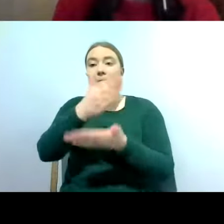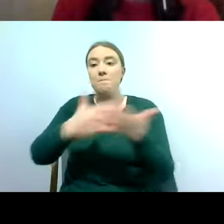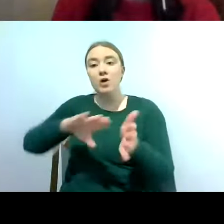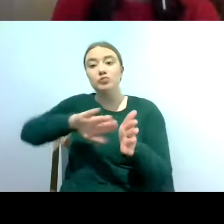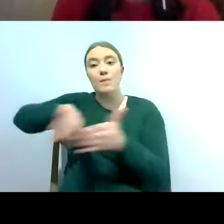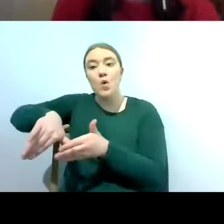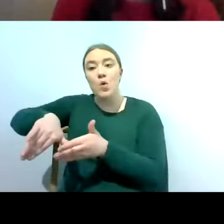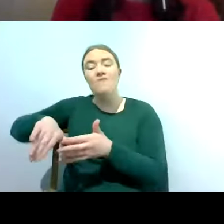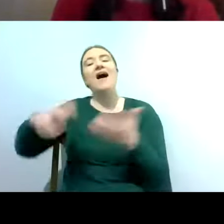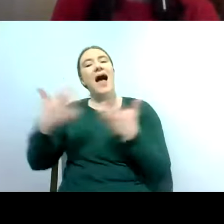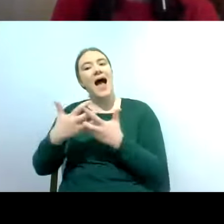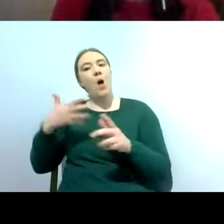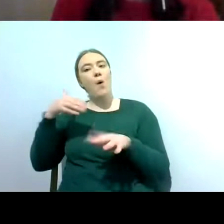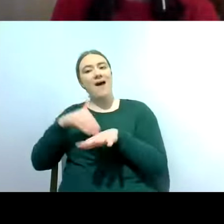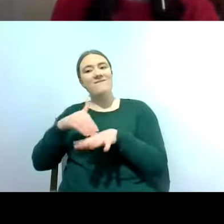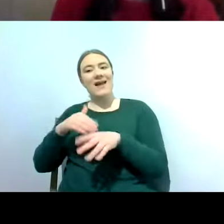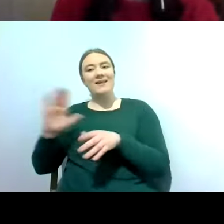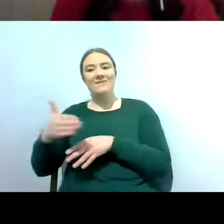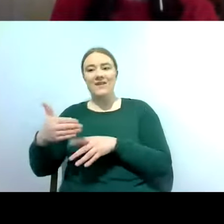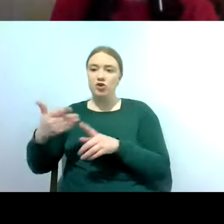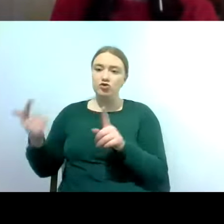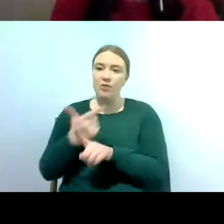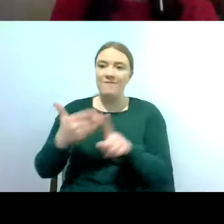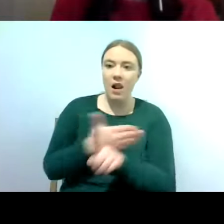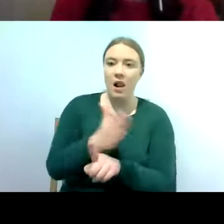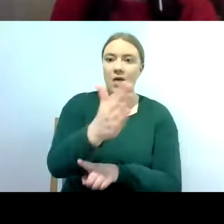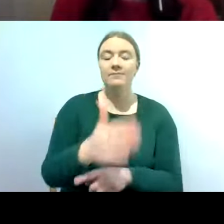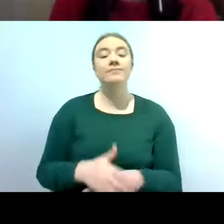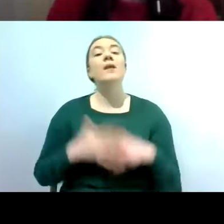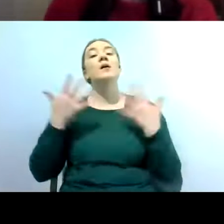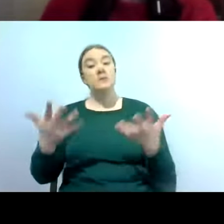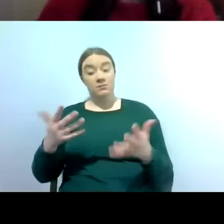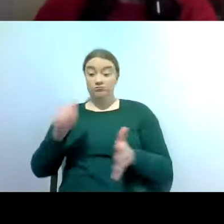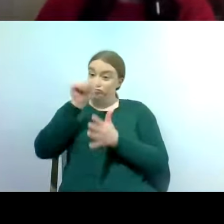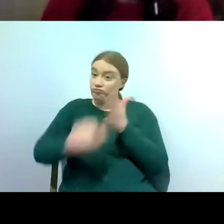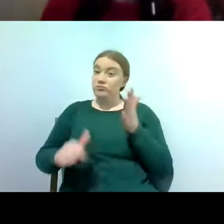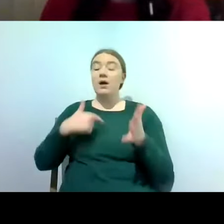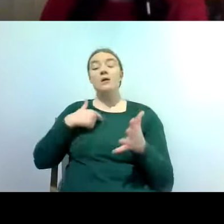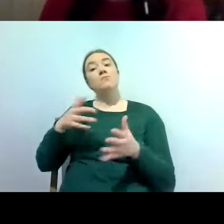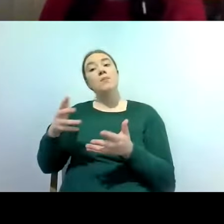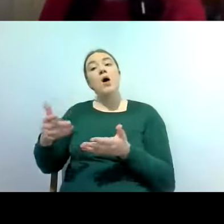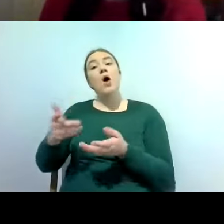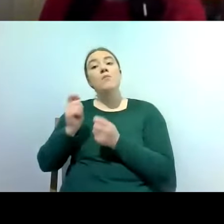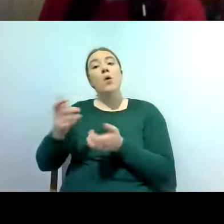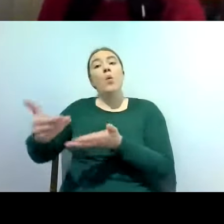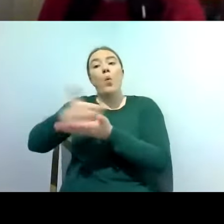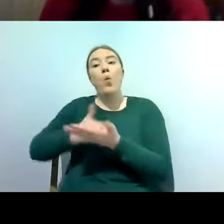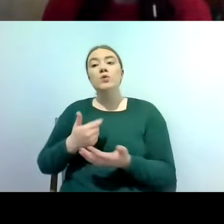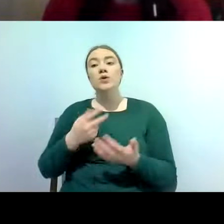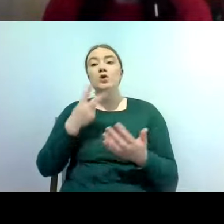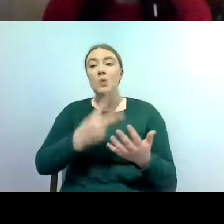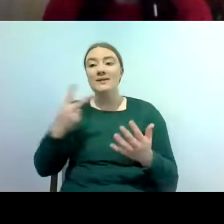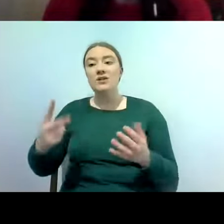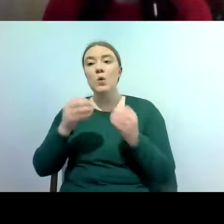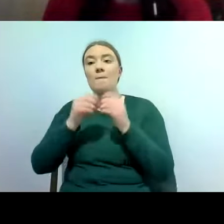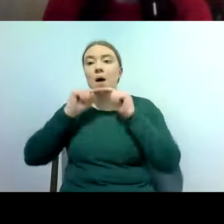so we did this um we we initially caught 22 barbel in 2015 and we did that in two